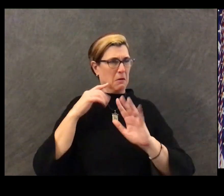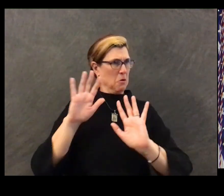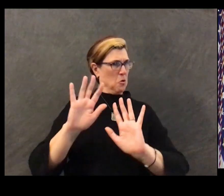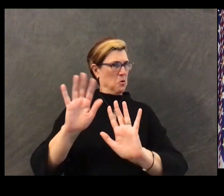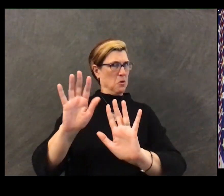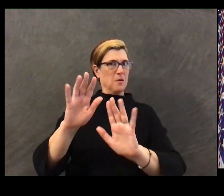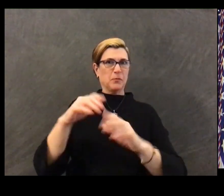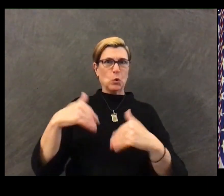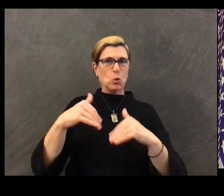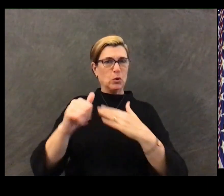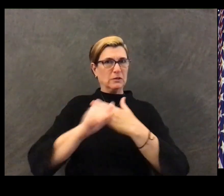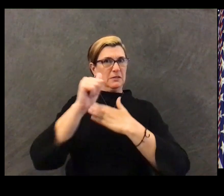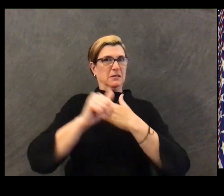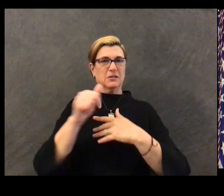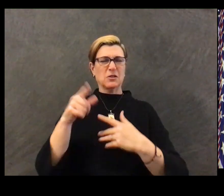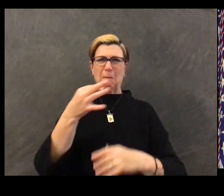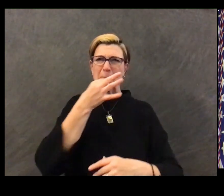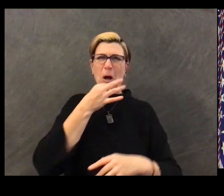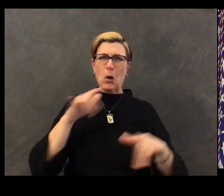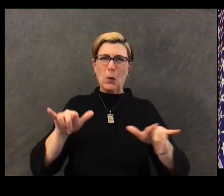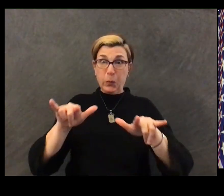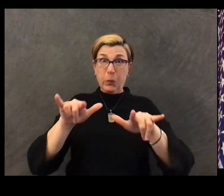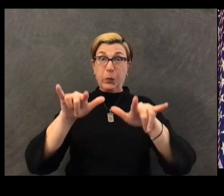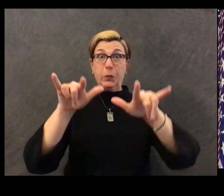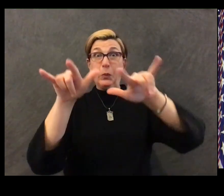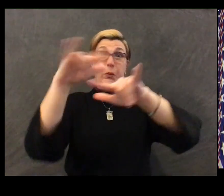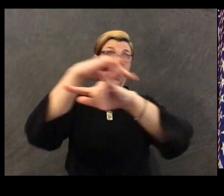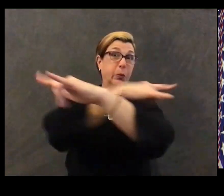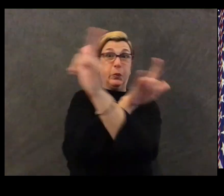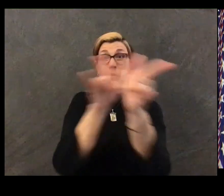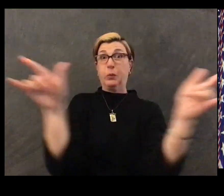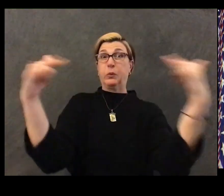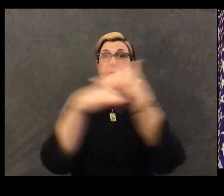incredible what they were able to do and to sacrifice our frontline what we're